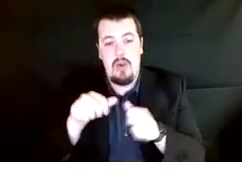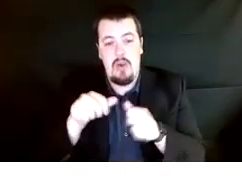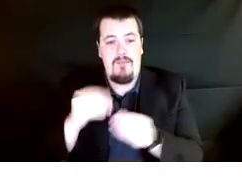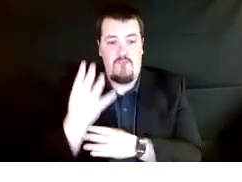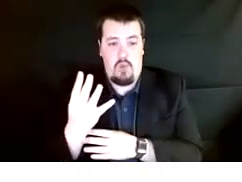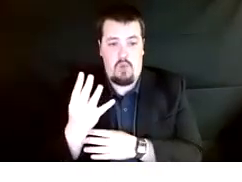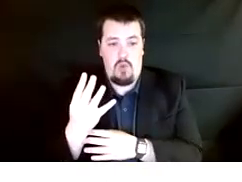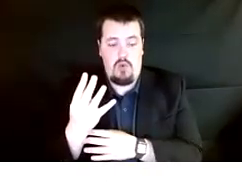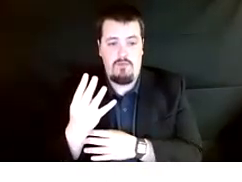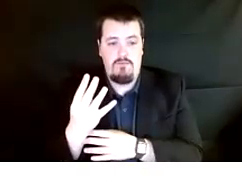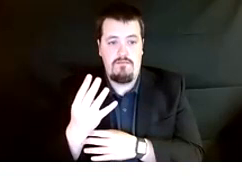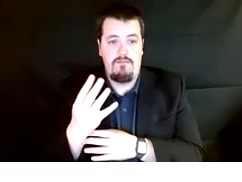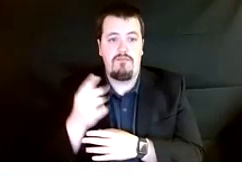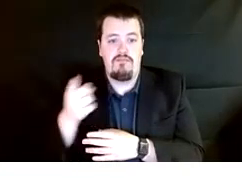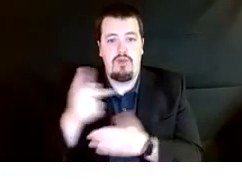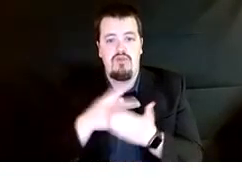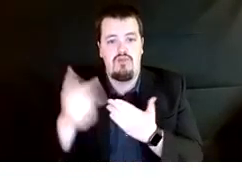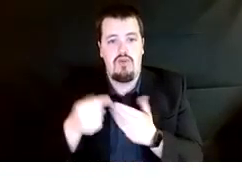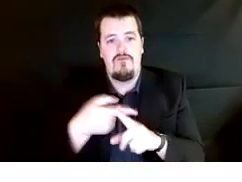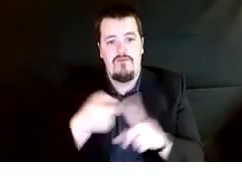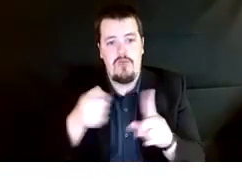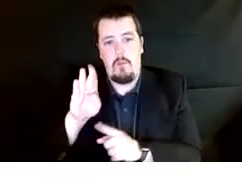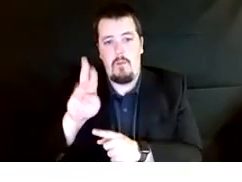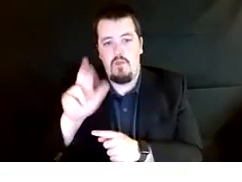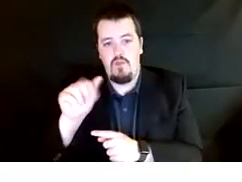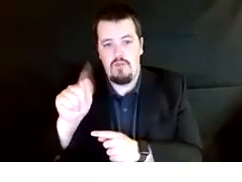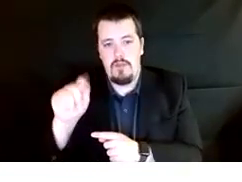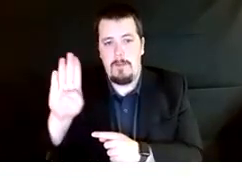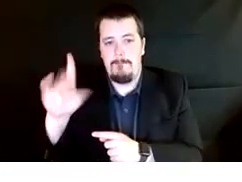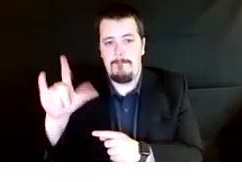the center is a project of the Burton Blatt Institute at Syracuse University